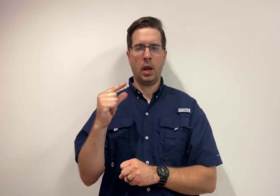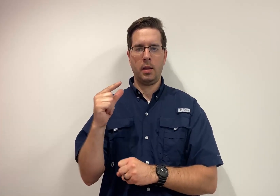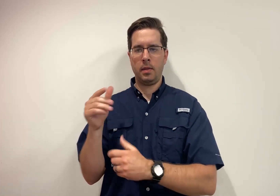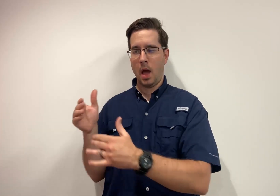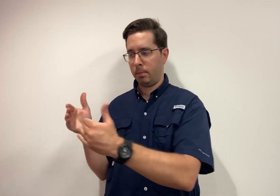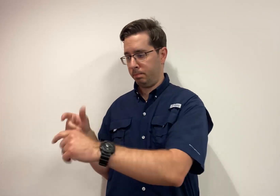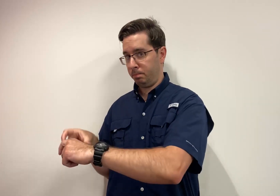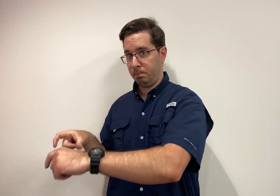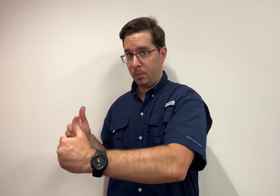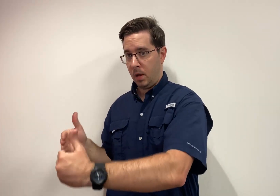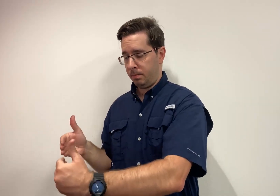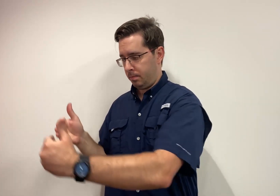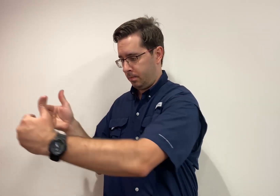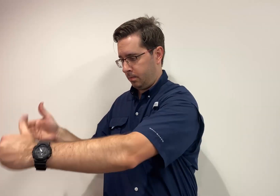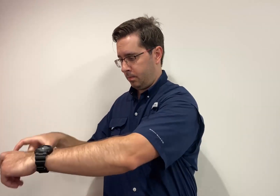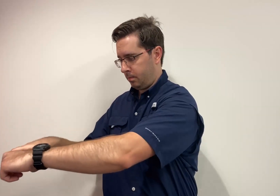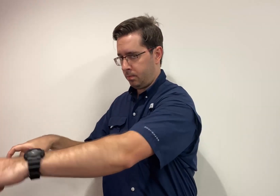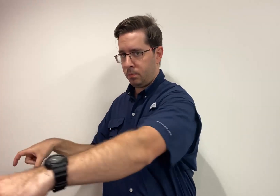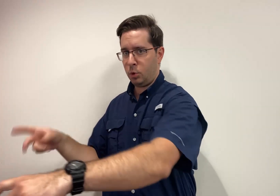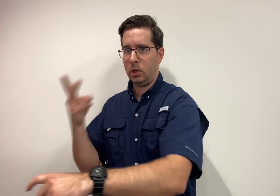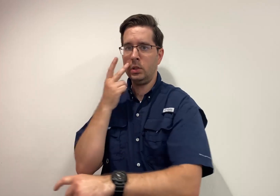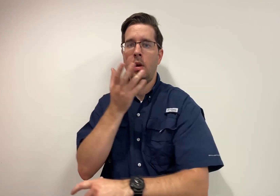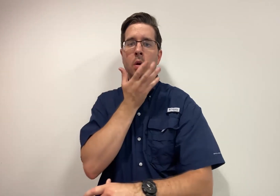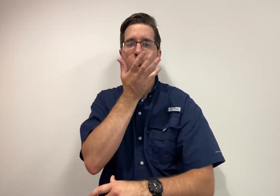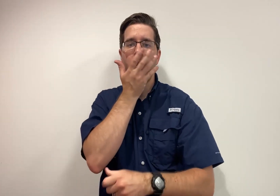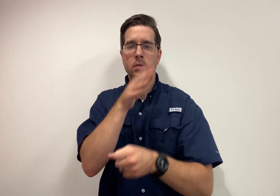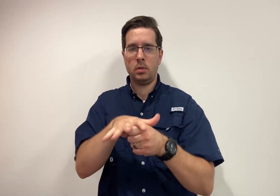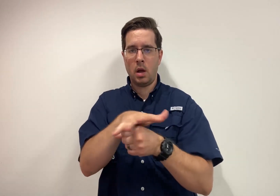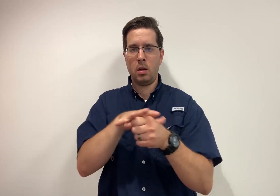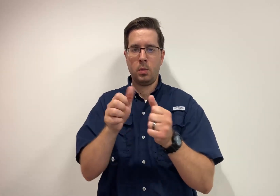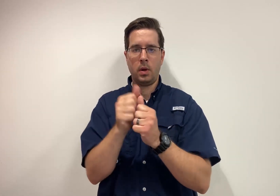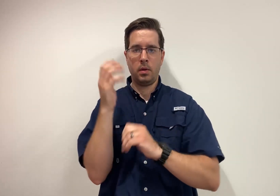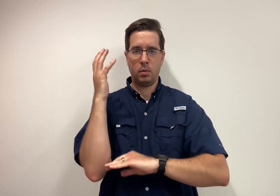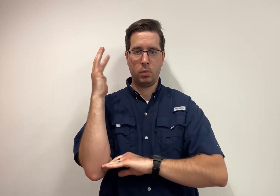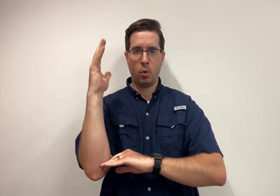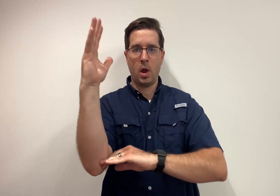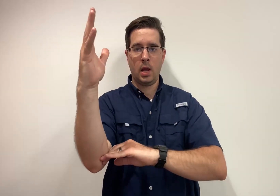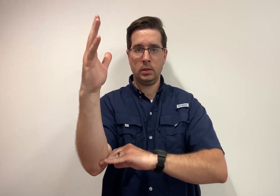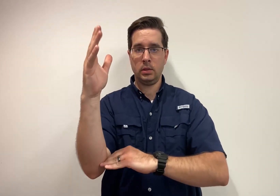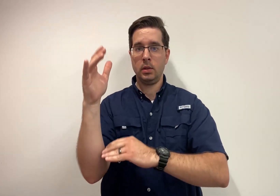landscape buffers with trees,